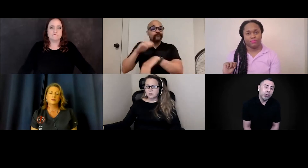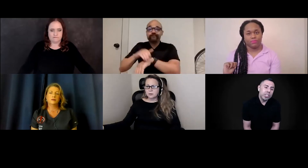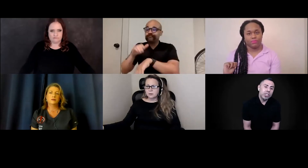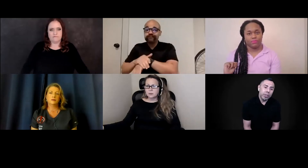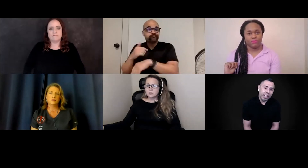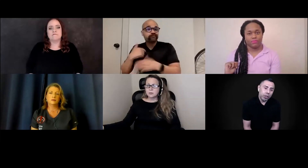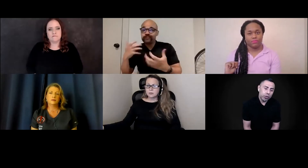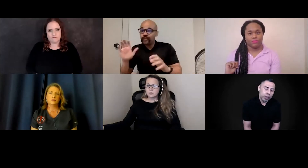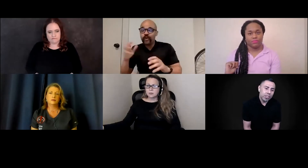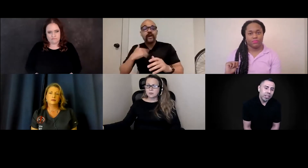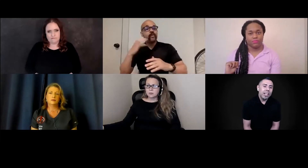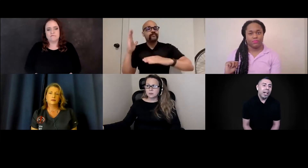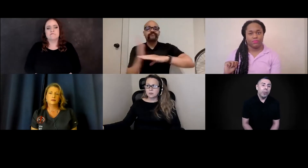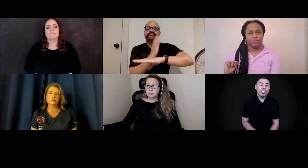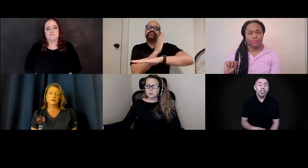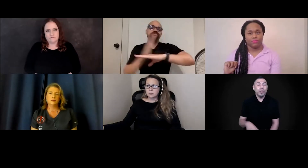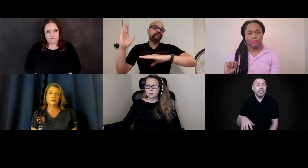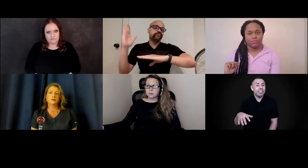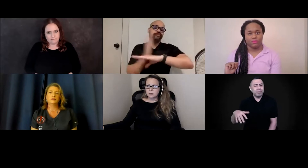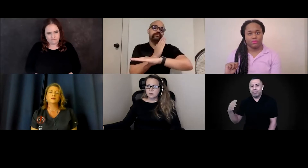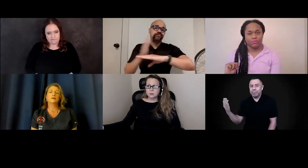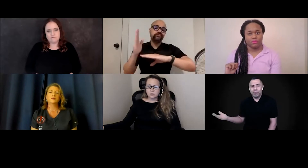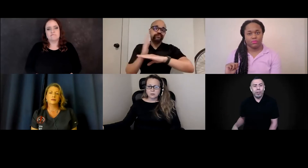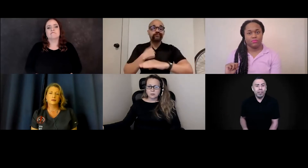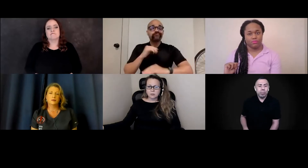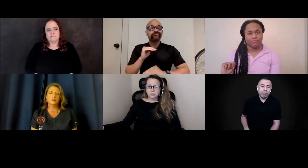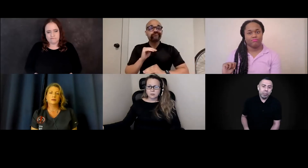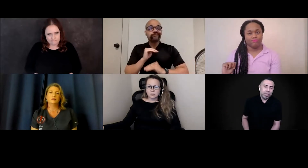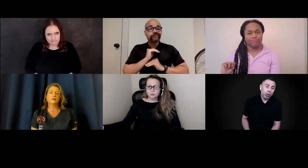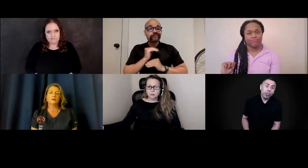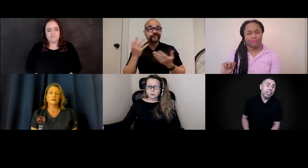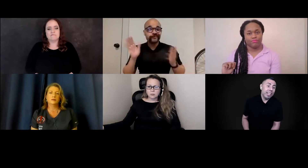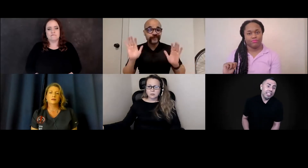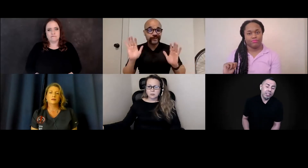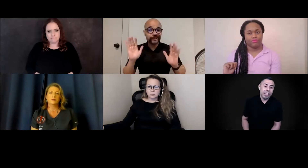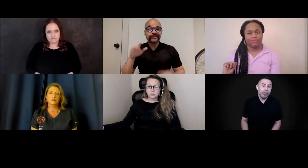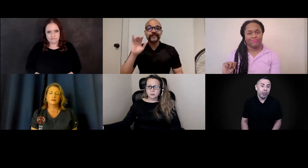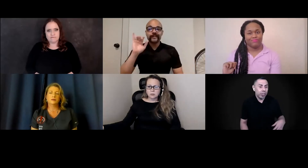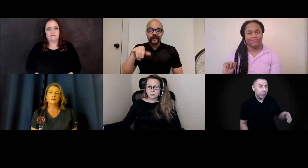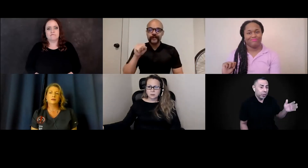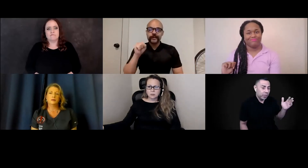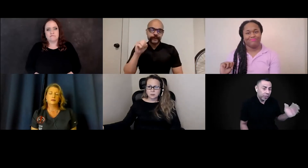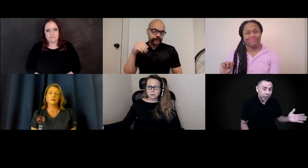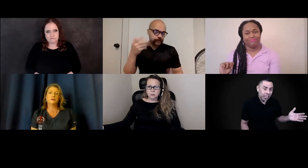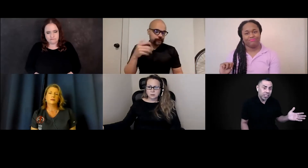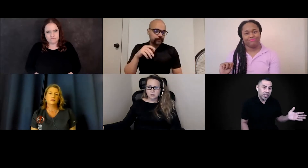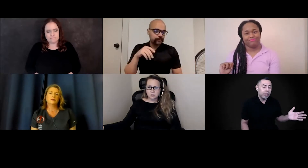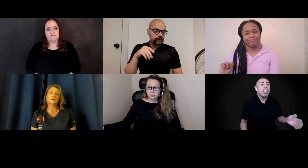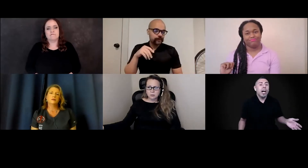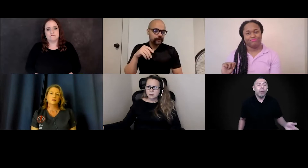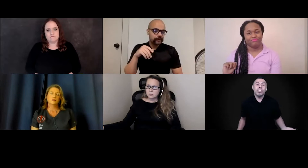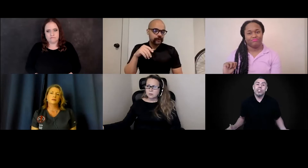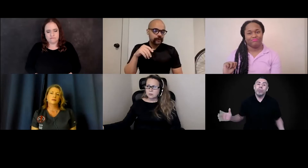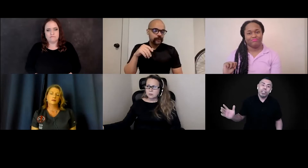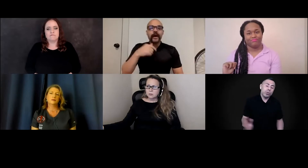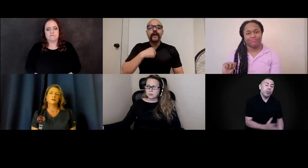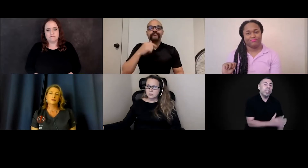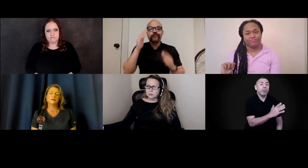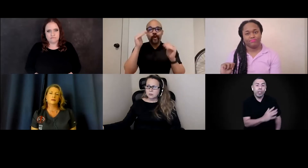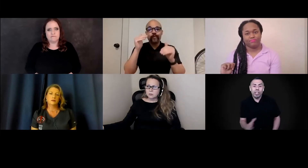I request someone that can code switch I don't want a pictorial signer but someone that